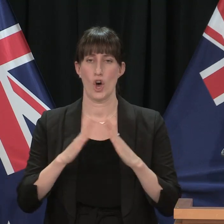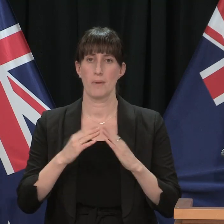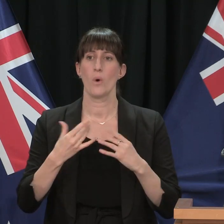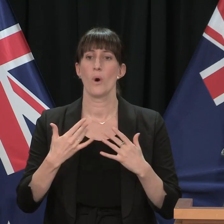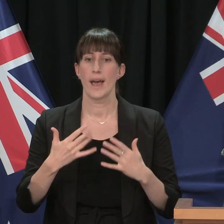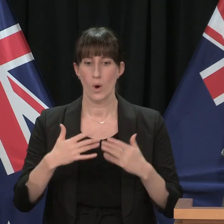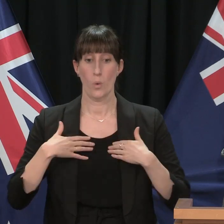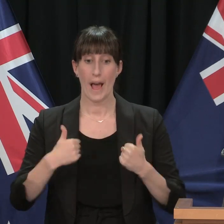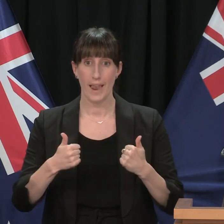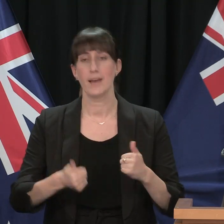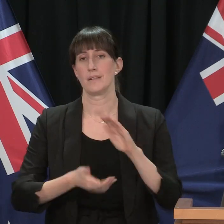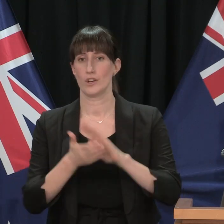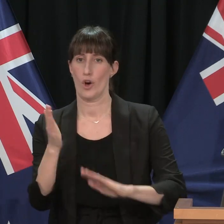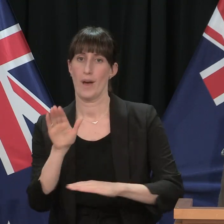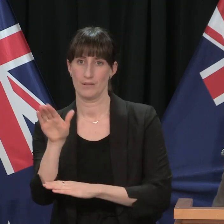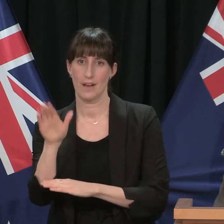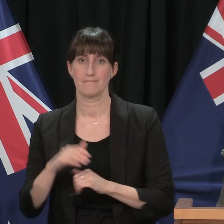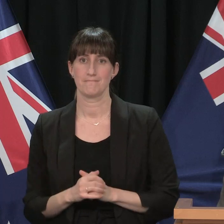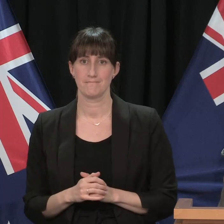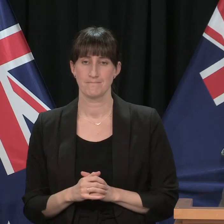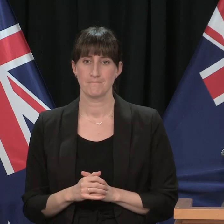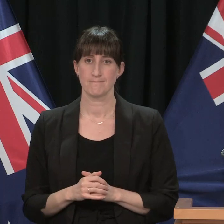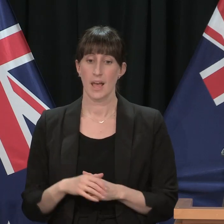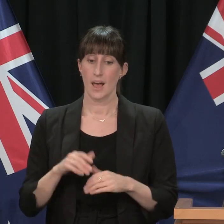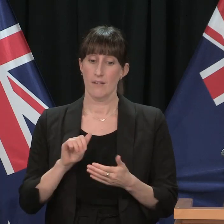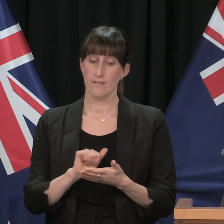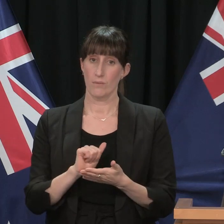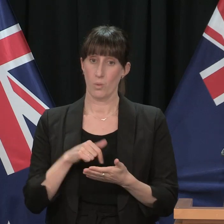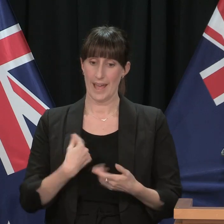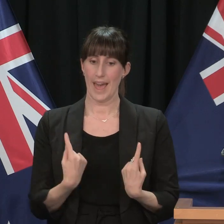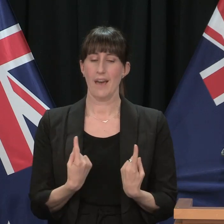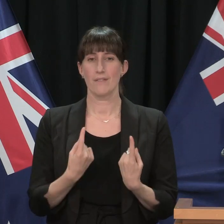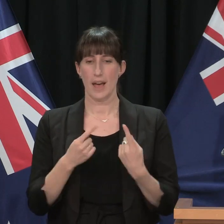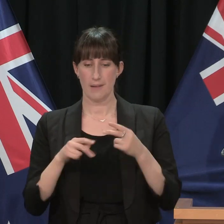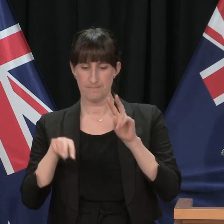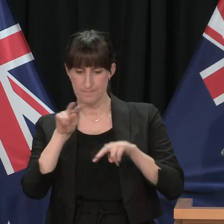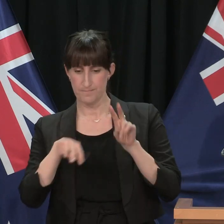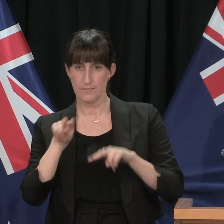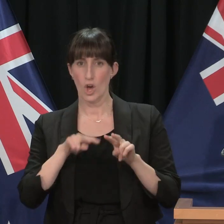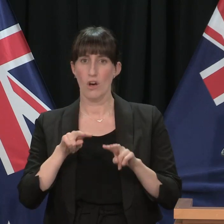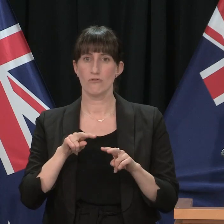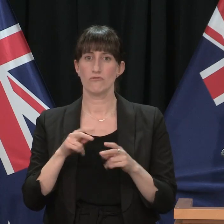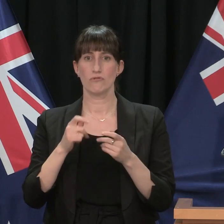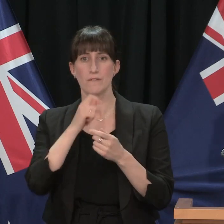everybody who has symptoms staying home until they are well.